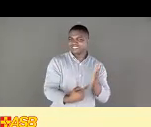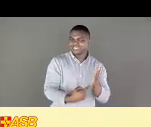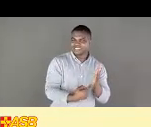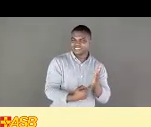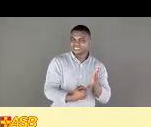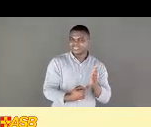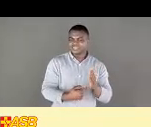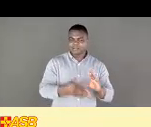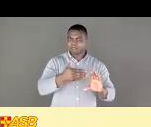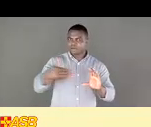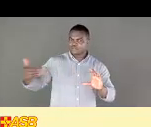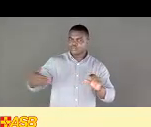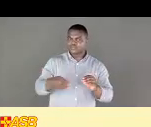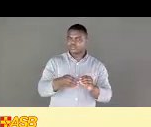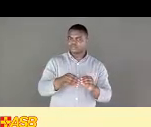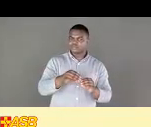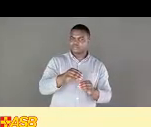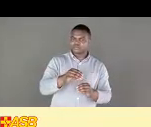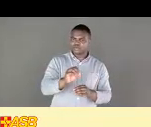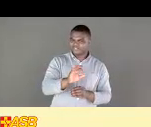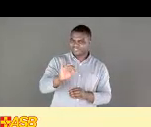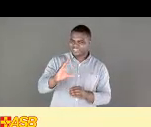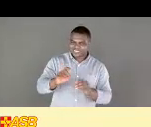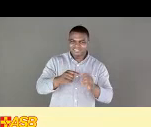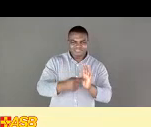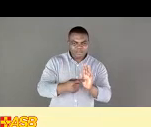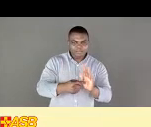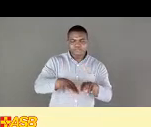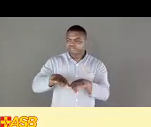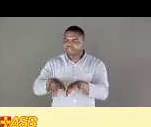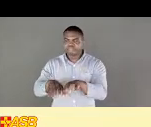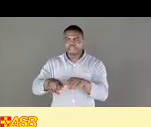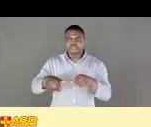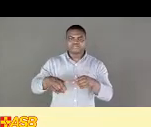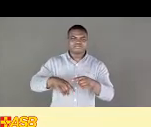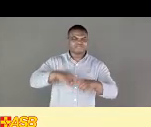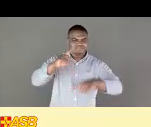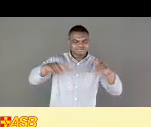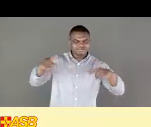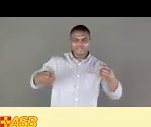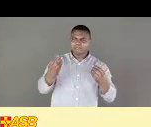And as such, we do need to provide capacity building for them as well. This is a specific